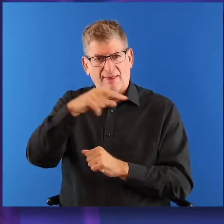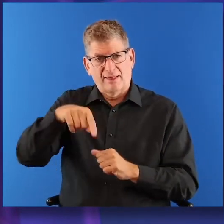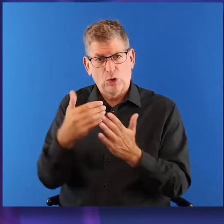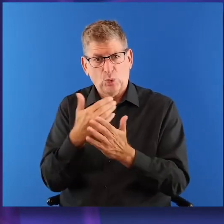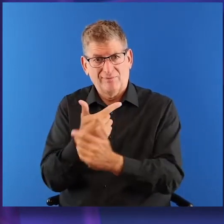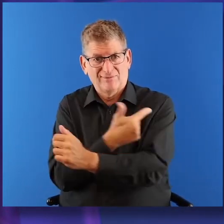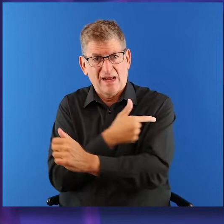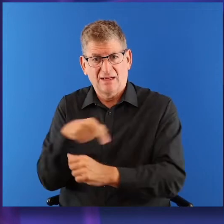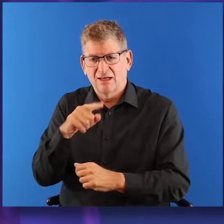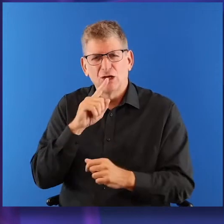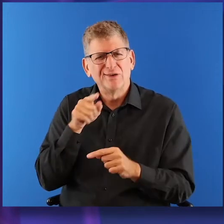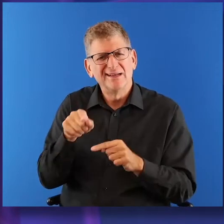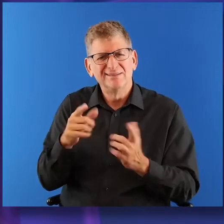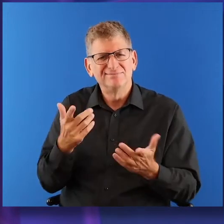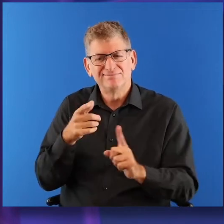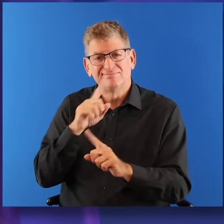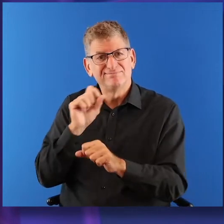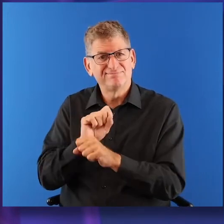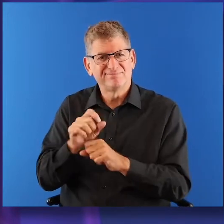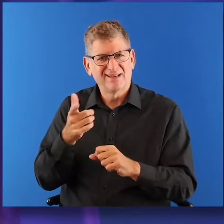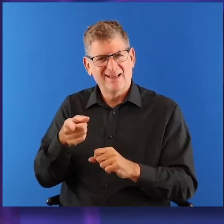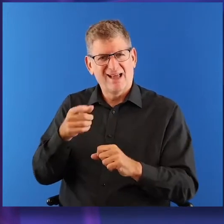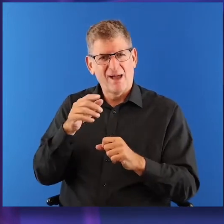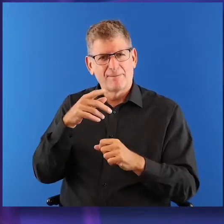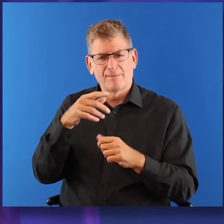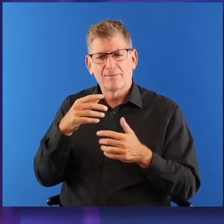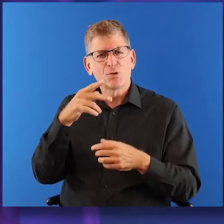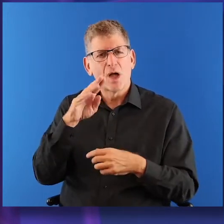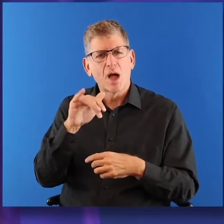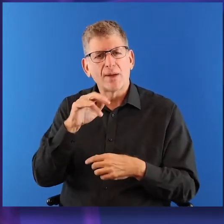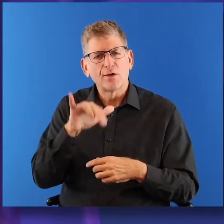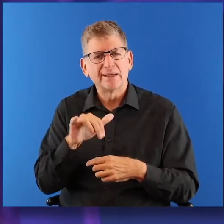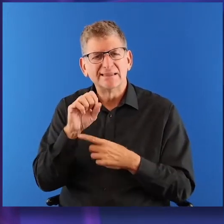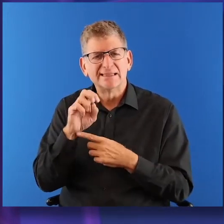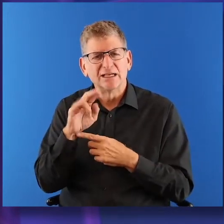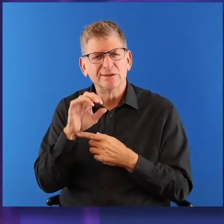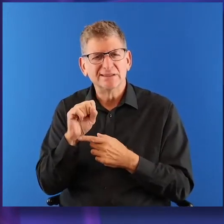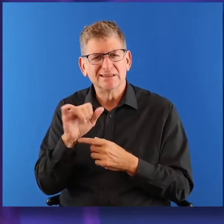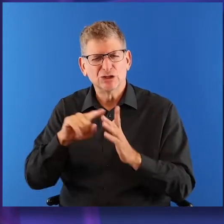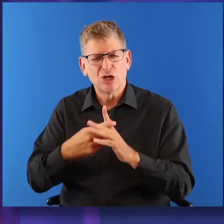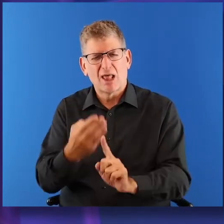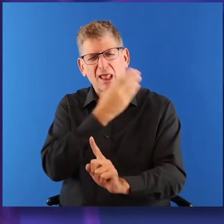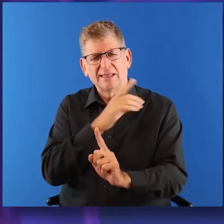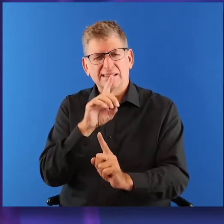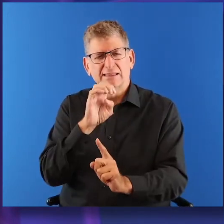primary series that started in December of 2020, boosters that we're rolling out throughout different parts of